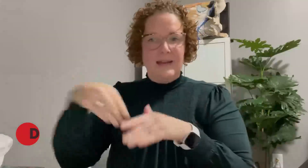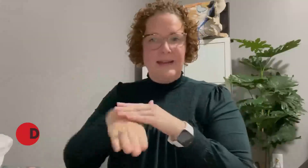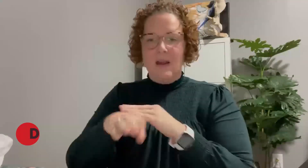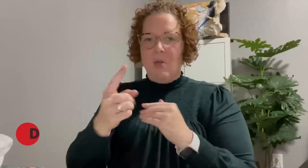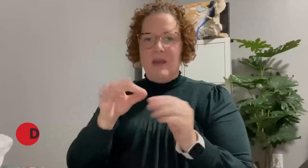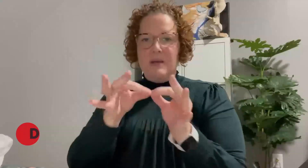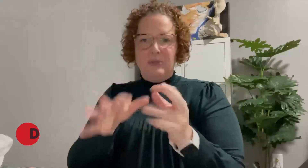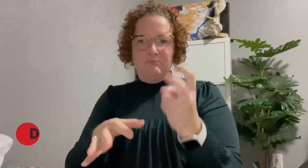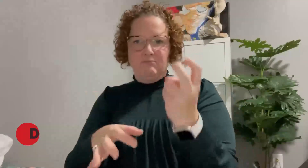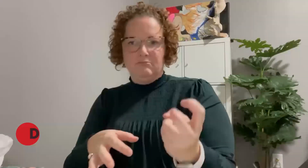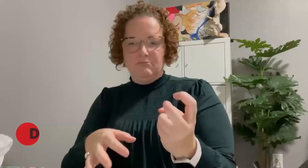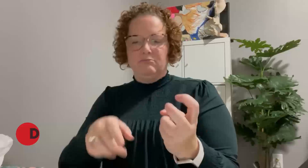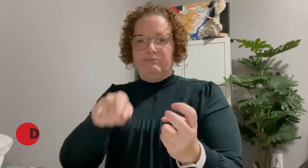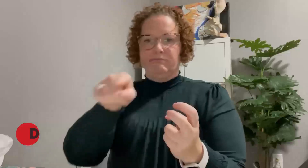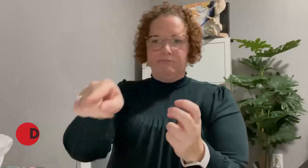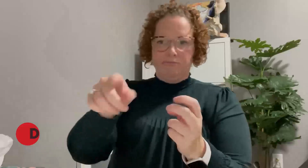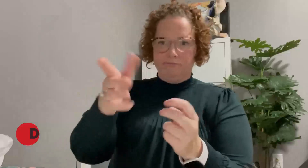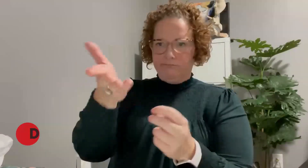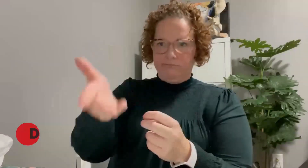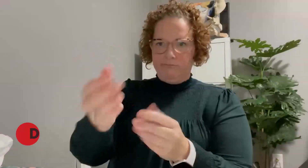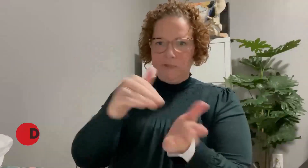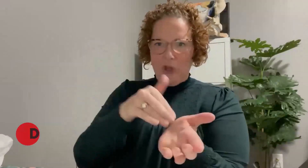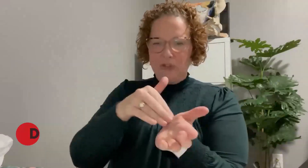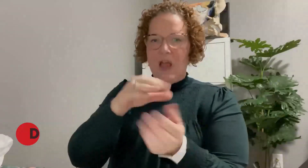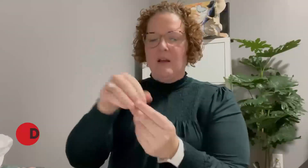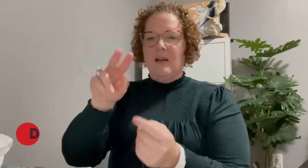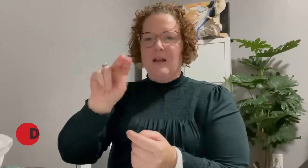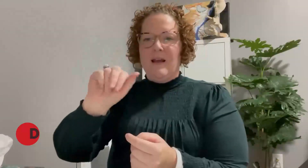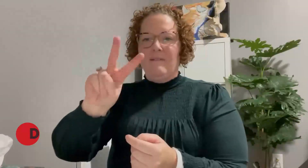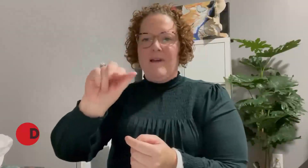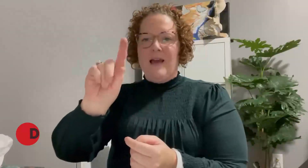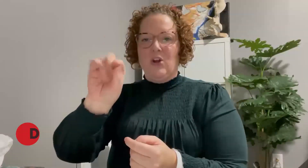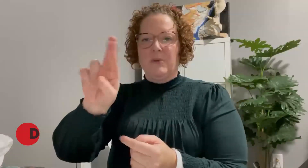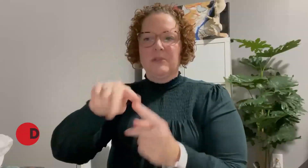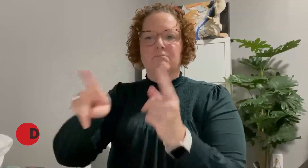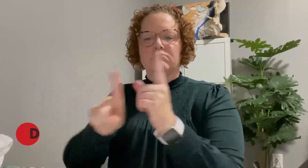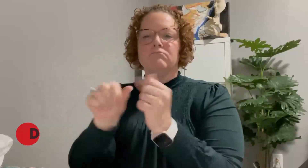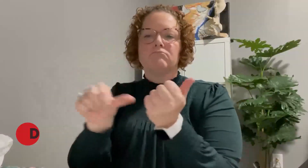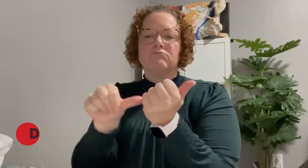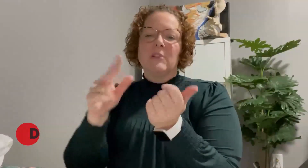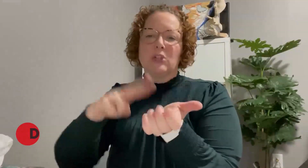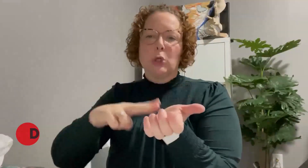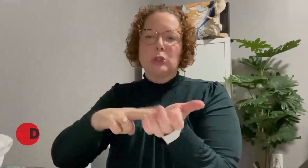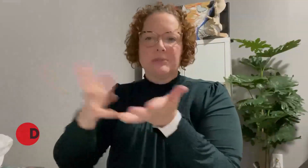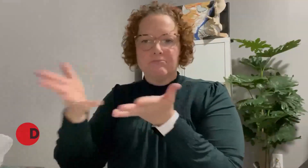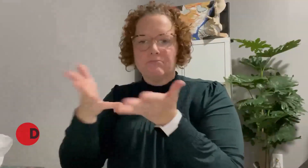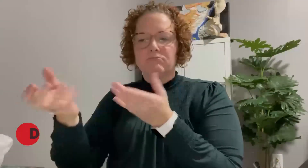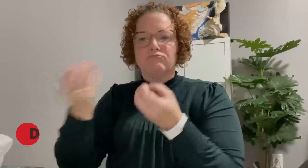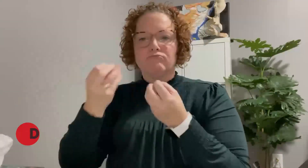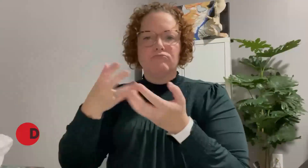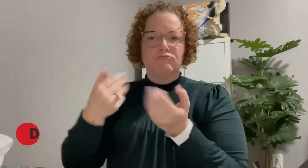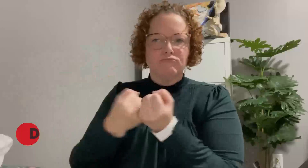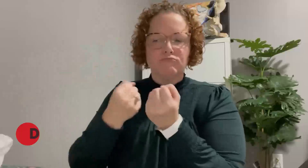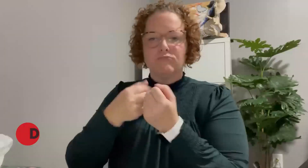it was just the interpreter, doctor, and a nurse navigator.